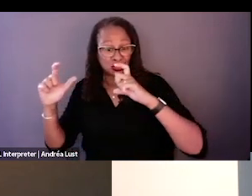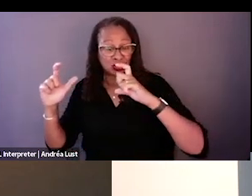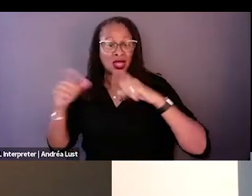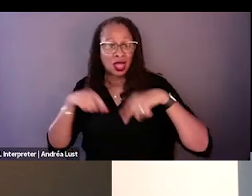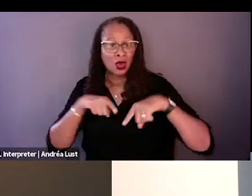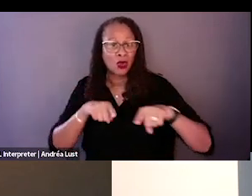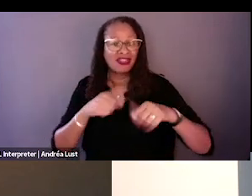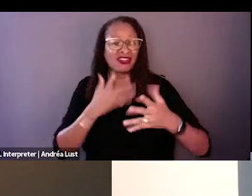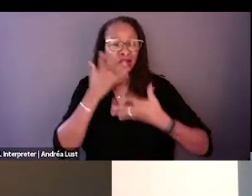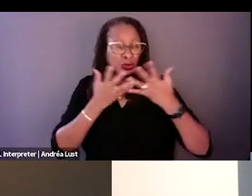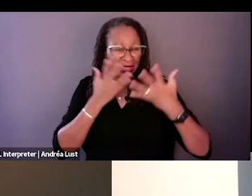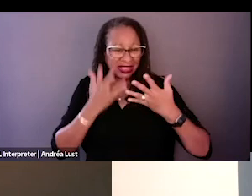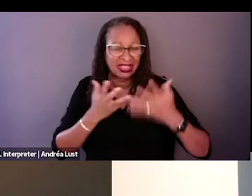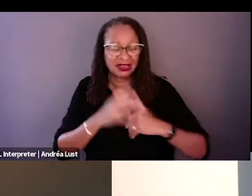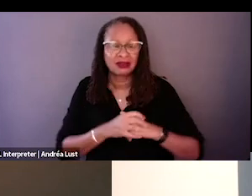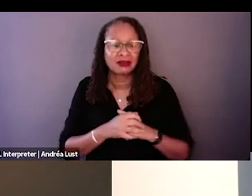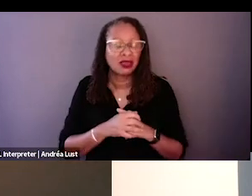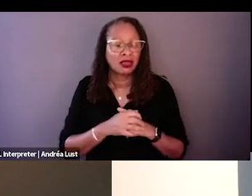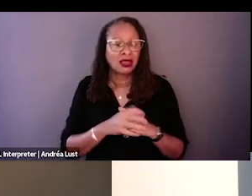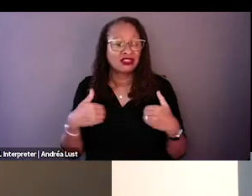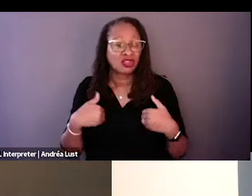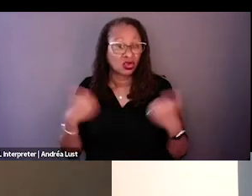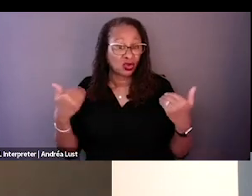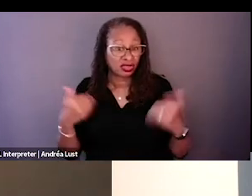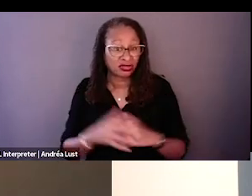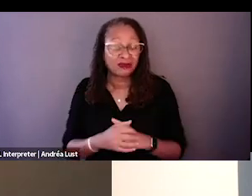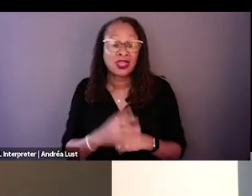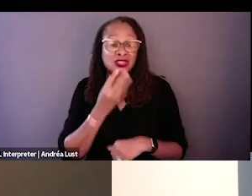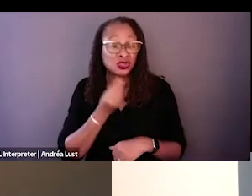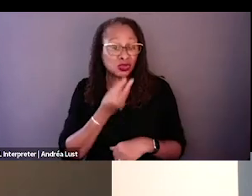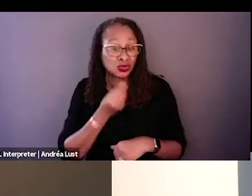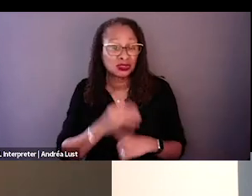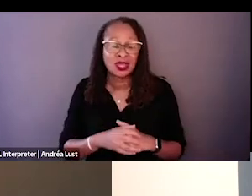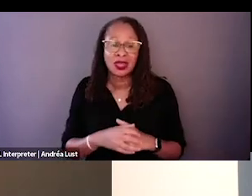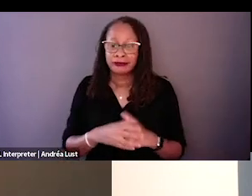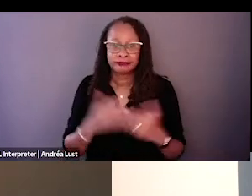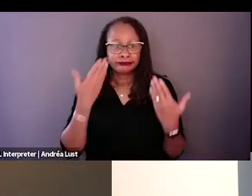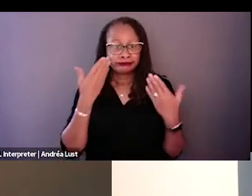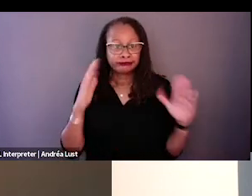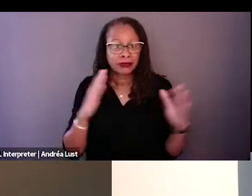There was little history or education from the bottom up from the point of view of ordinary people.